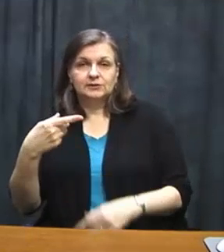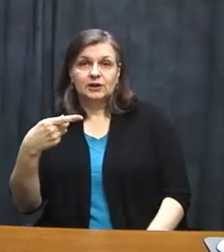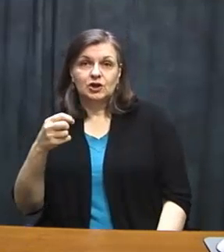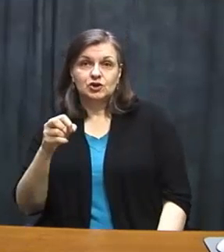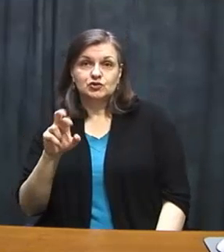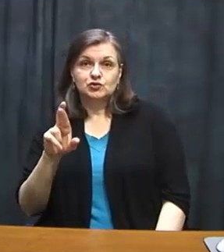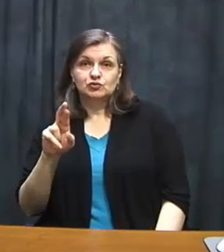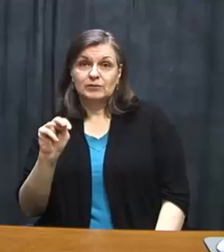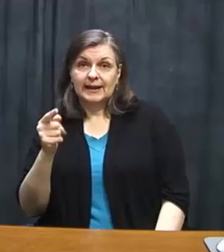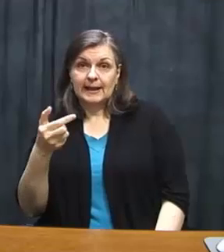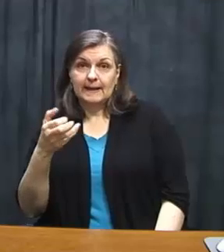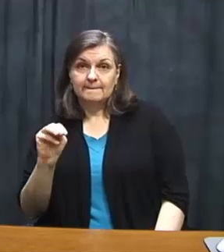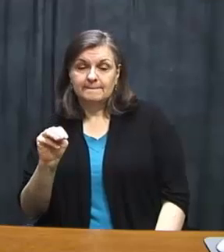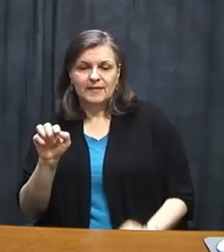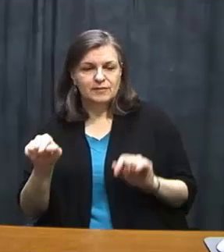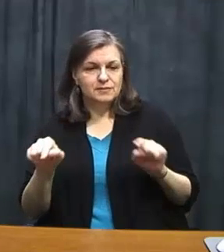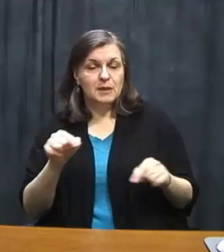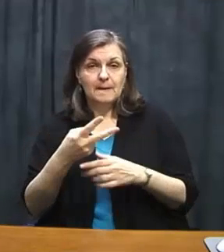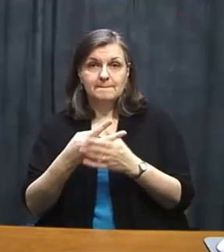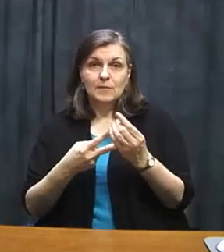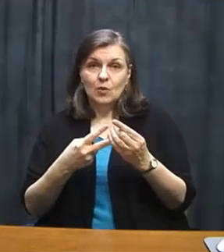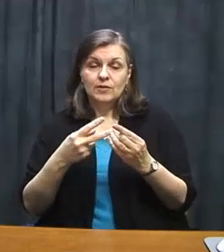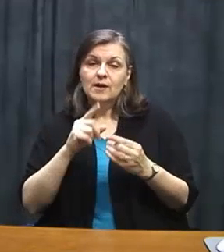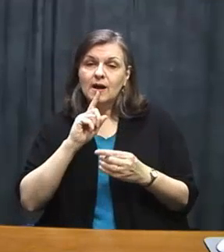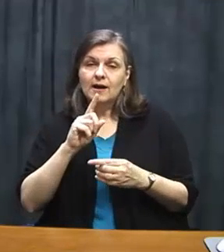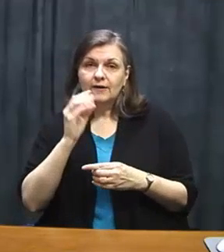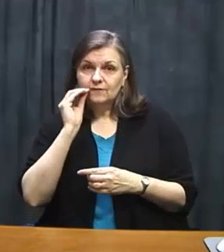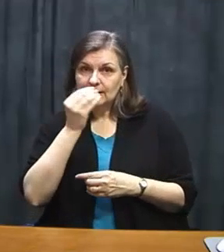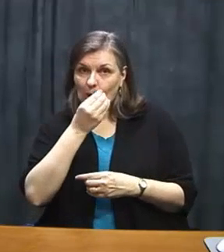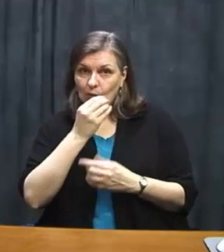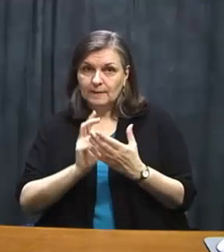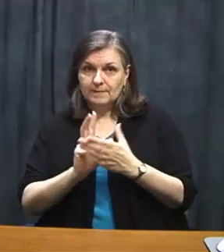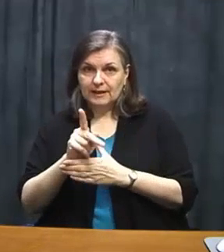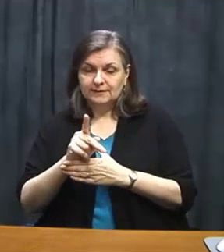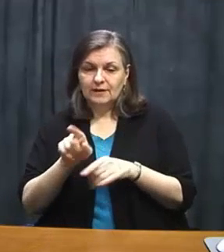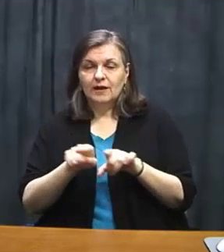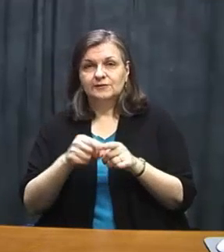they are both what we call flowering plants or angiosperms